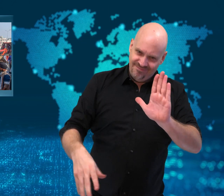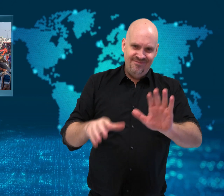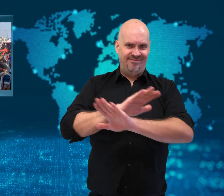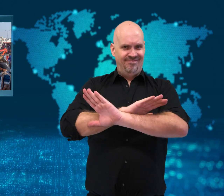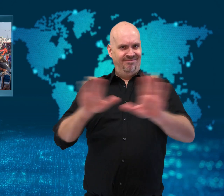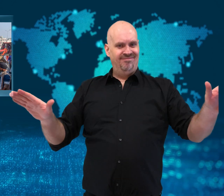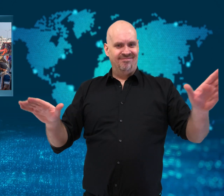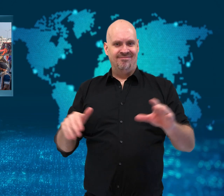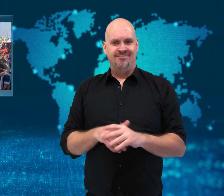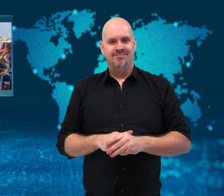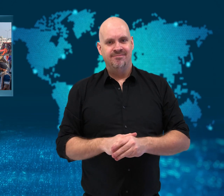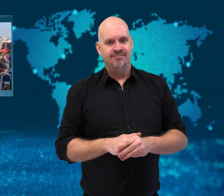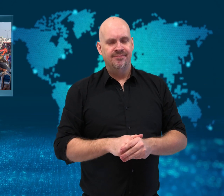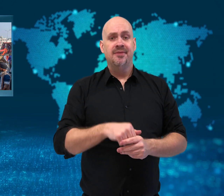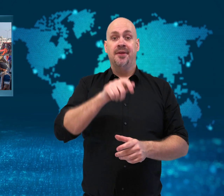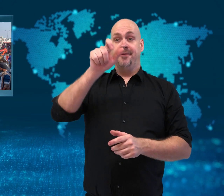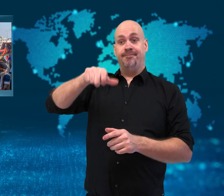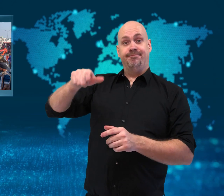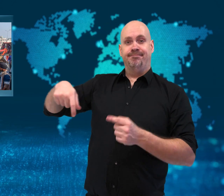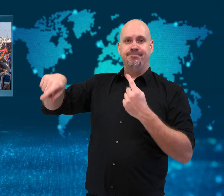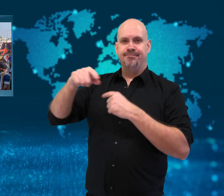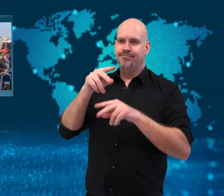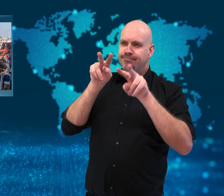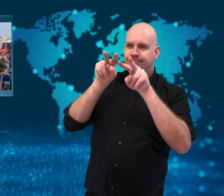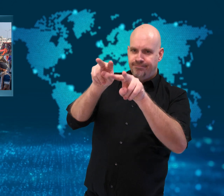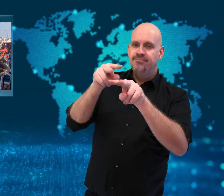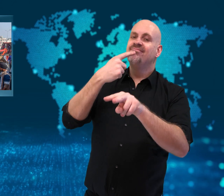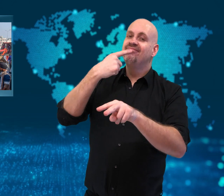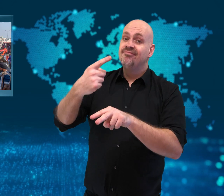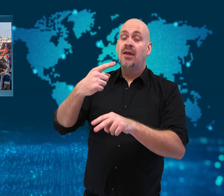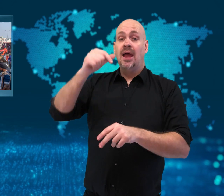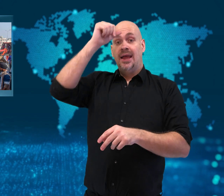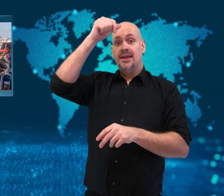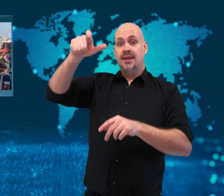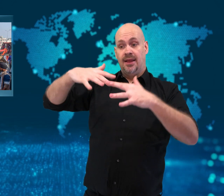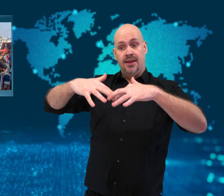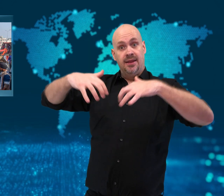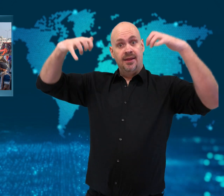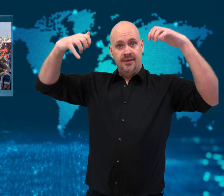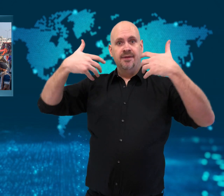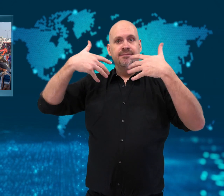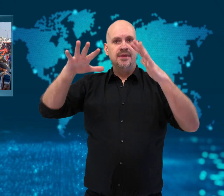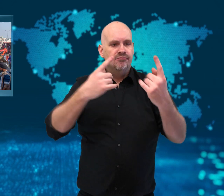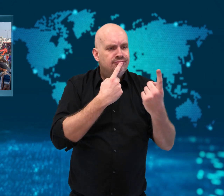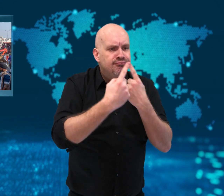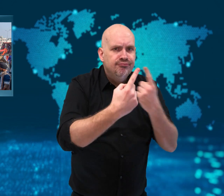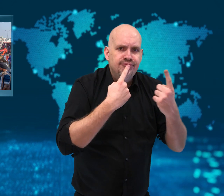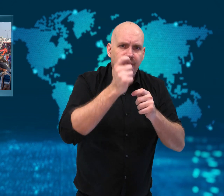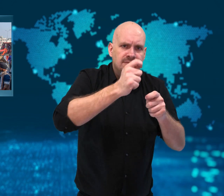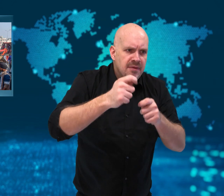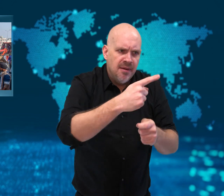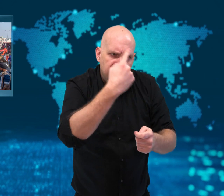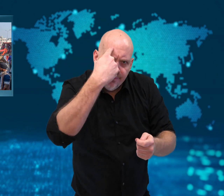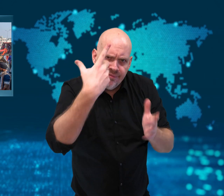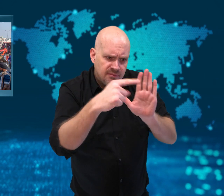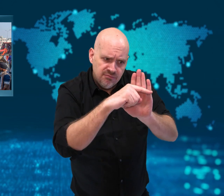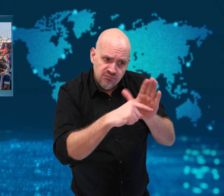Experts point out the government did not consult with the farmers